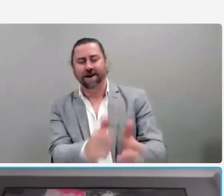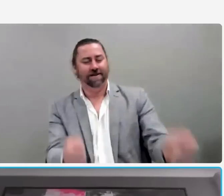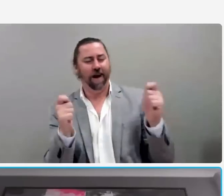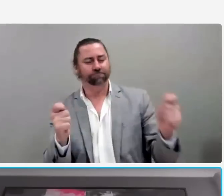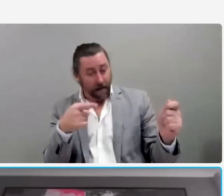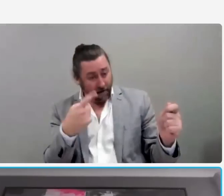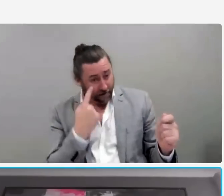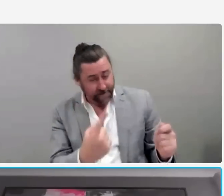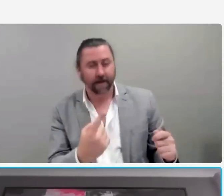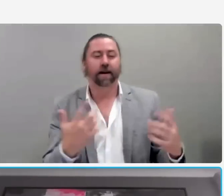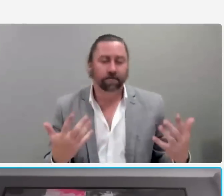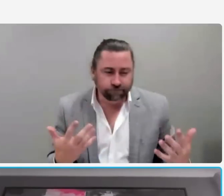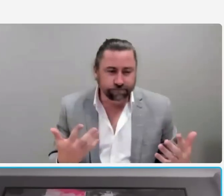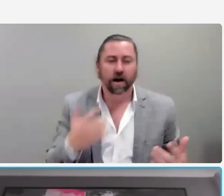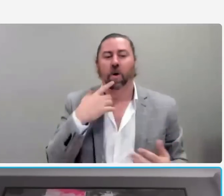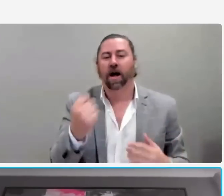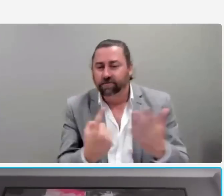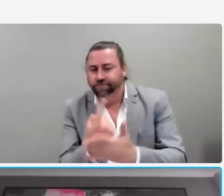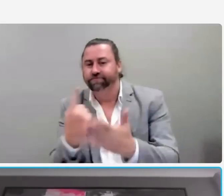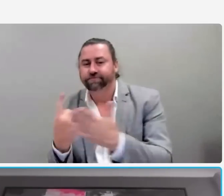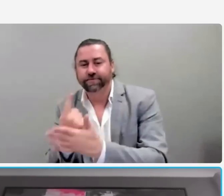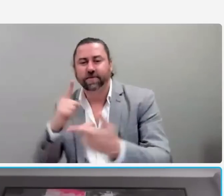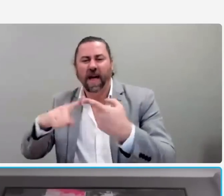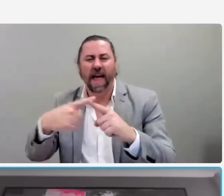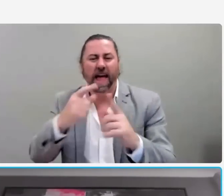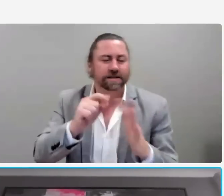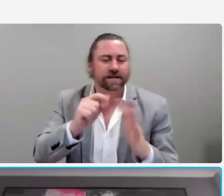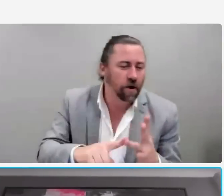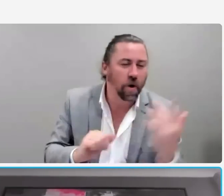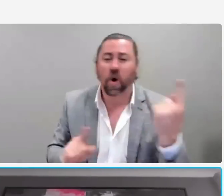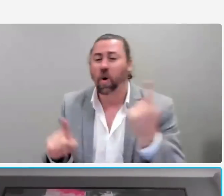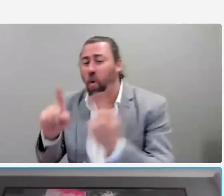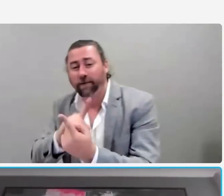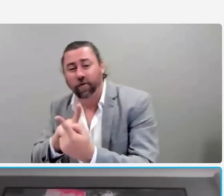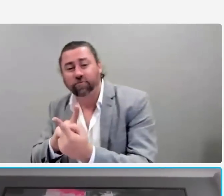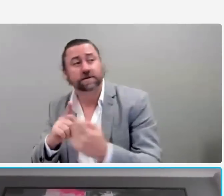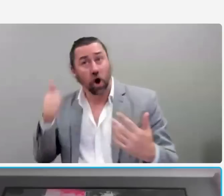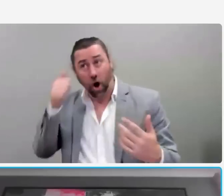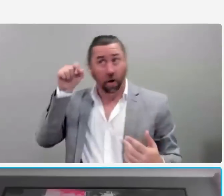related conferences and expos where we can nationally and of course will be looking at all